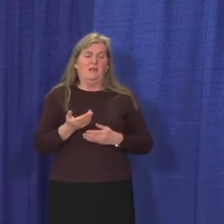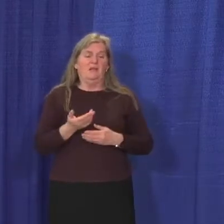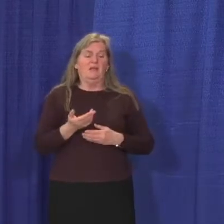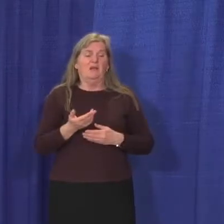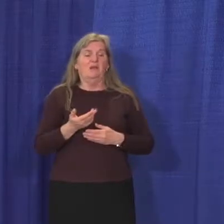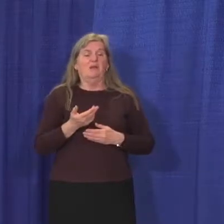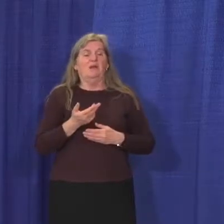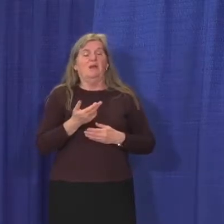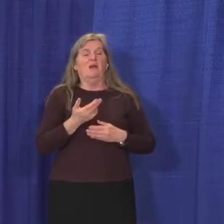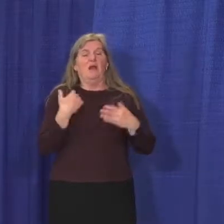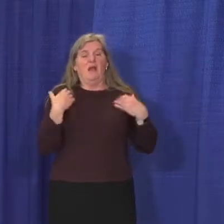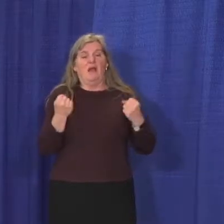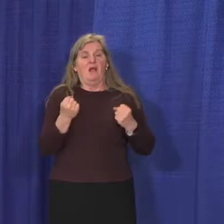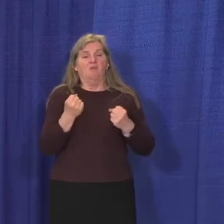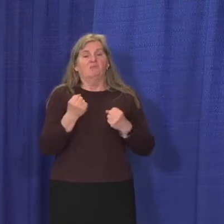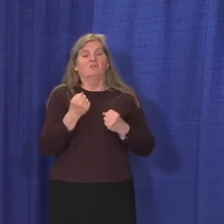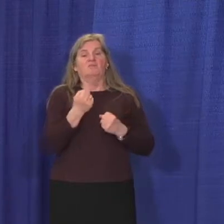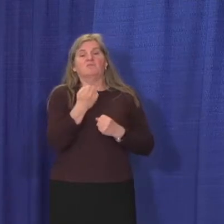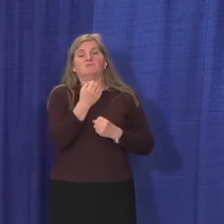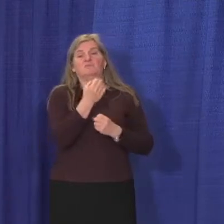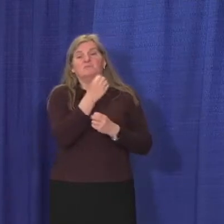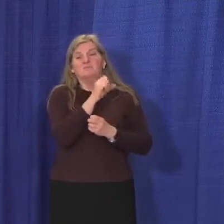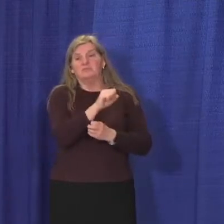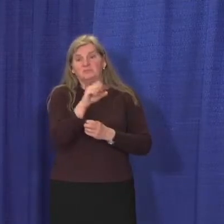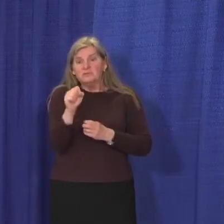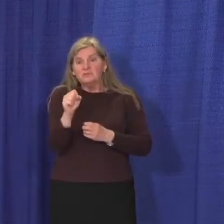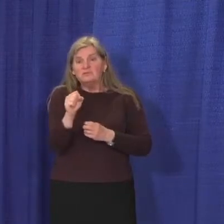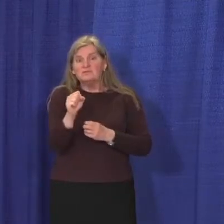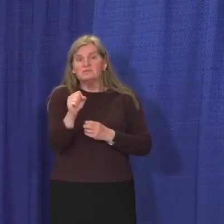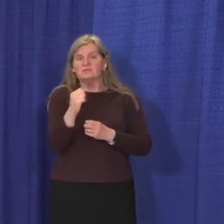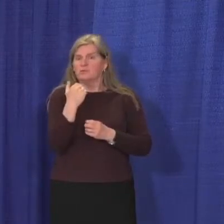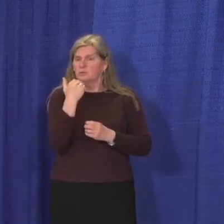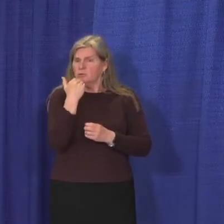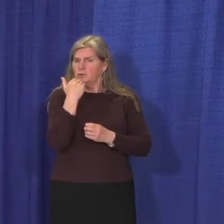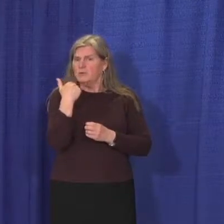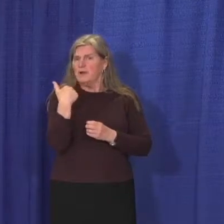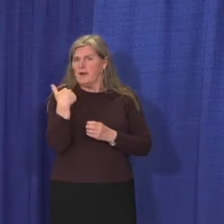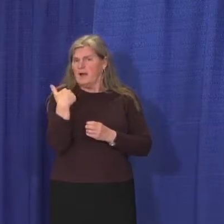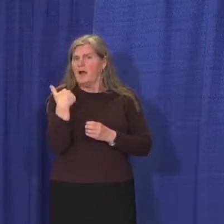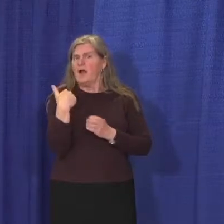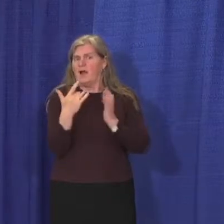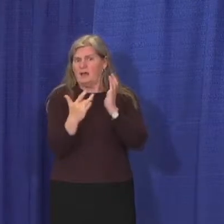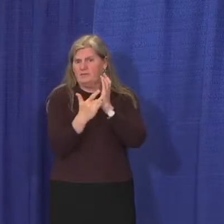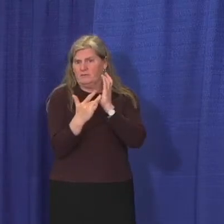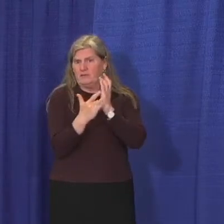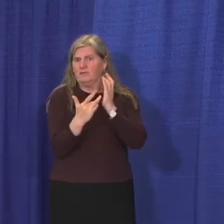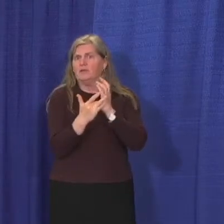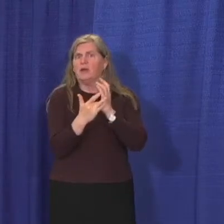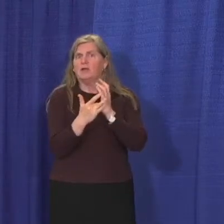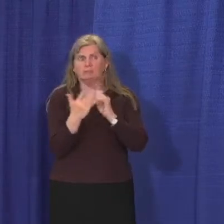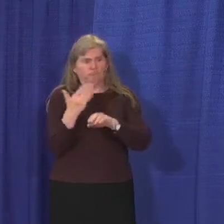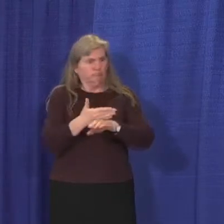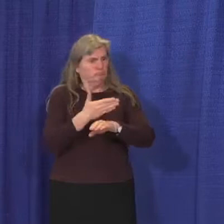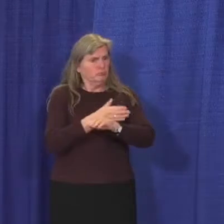house and social services and our ability to share information.